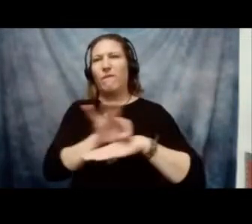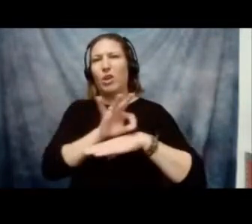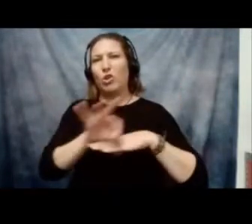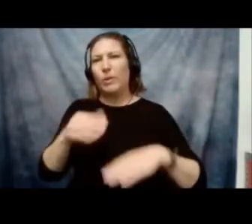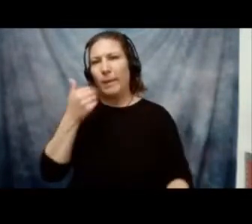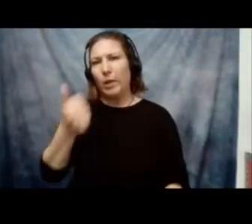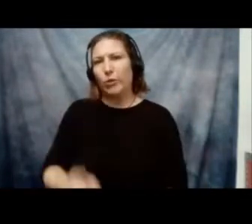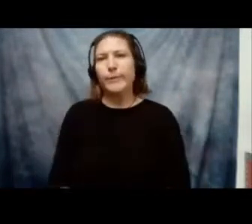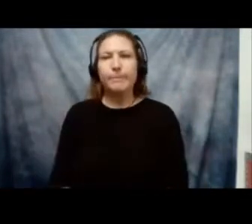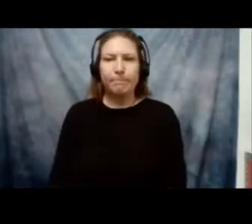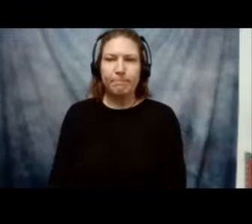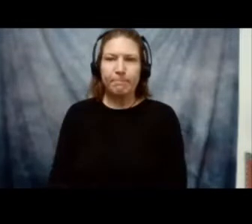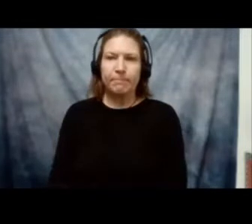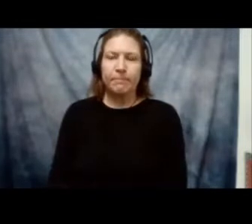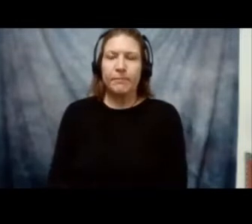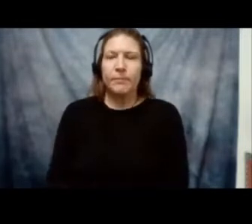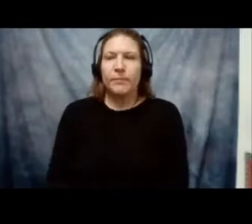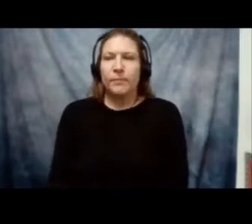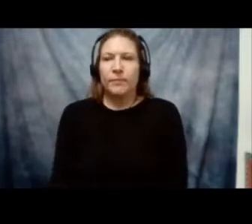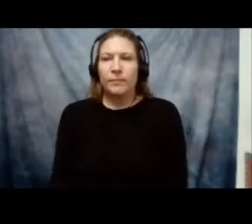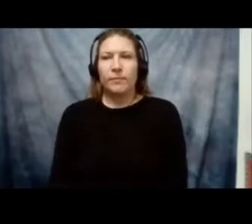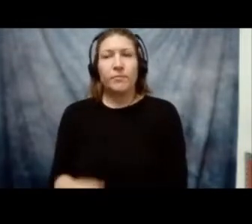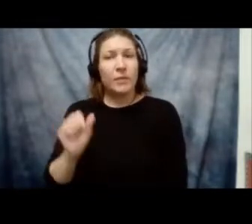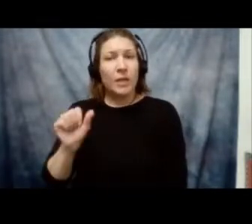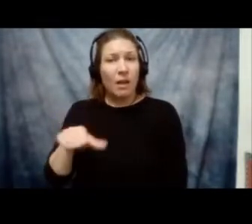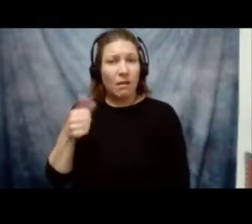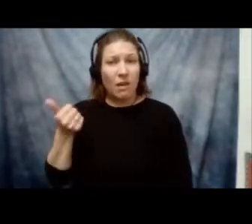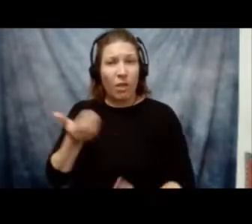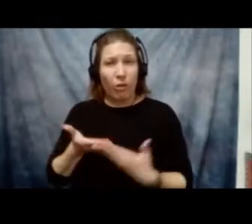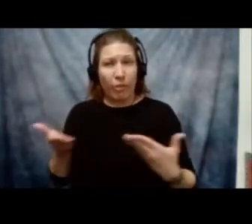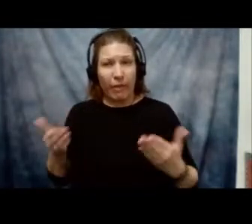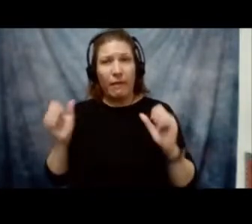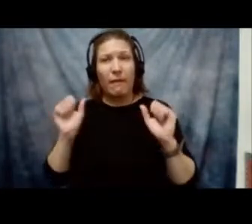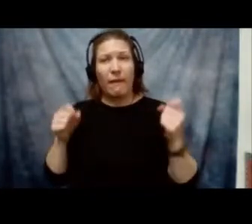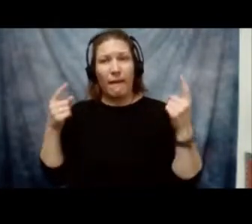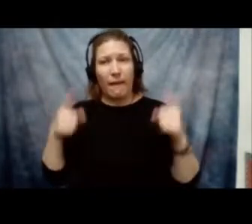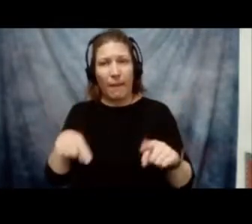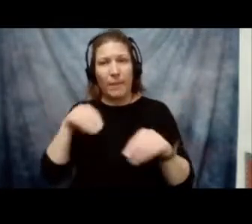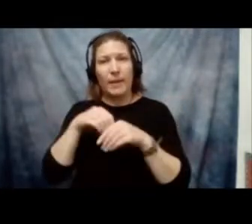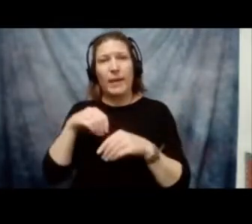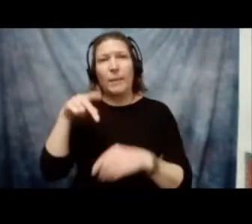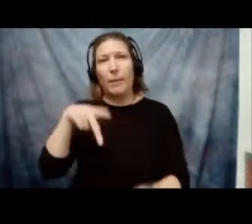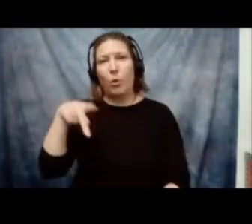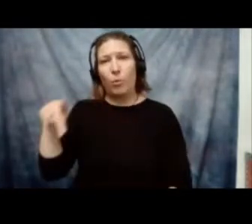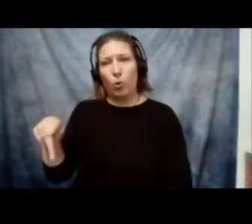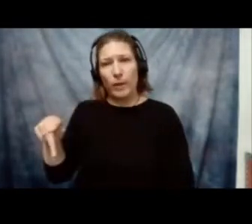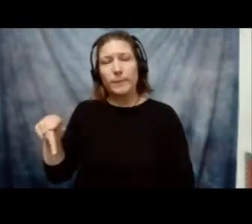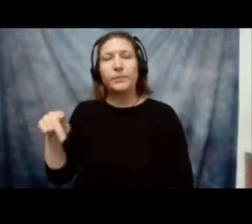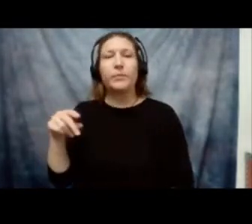the other thing that can happen in microsoft powerpoint is actually when you do your slideshow